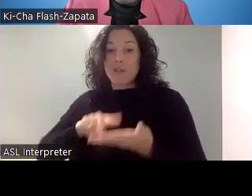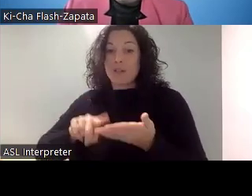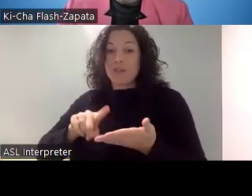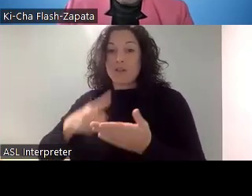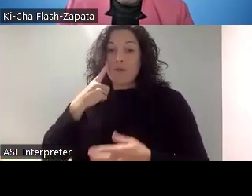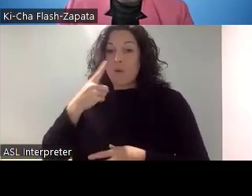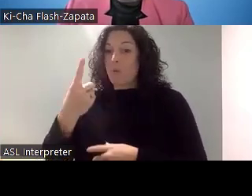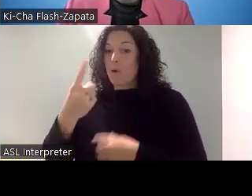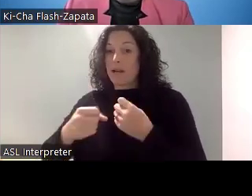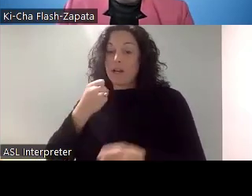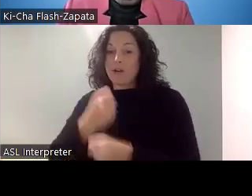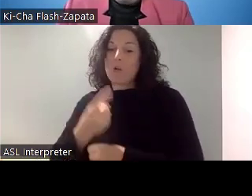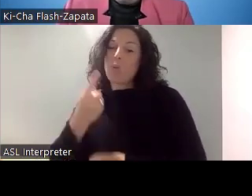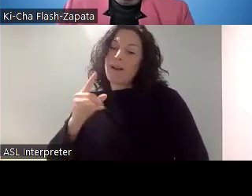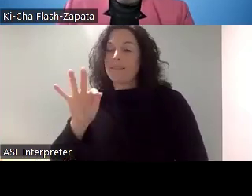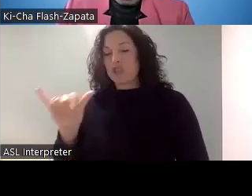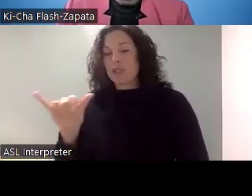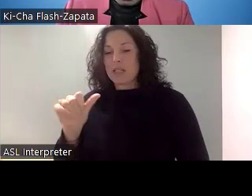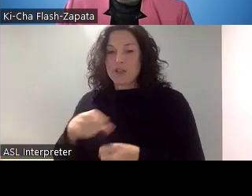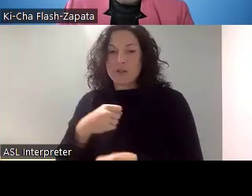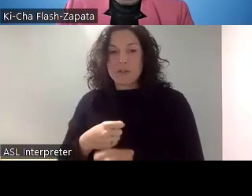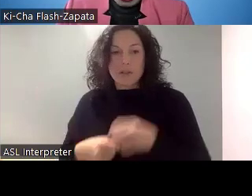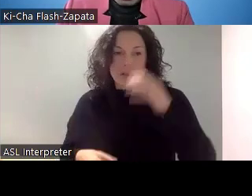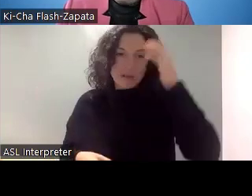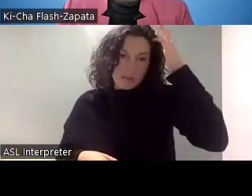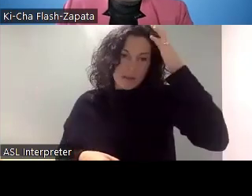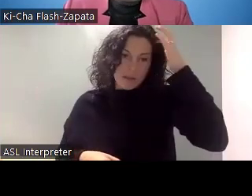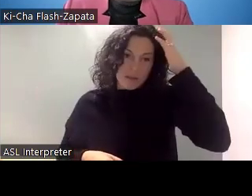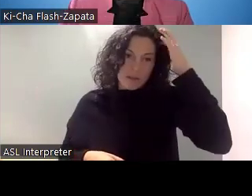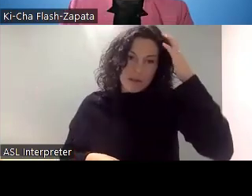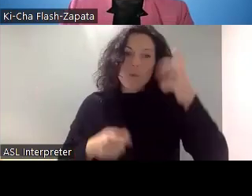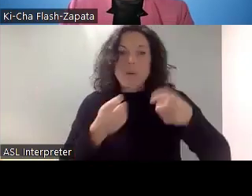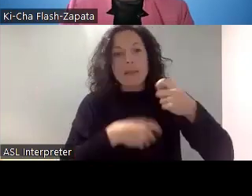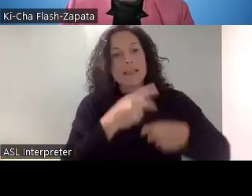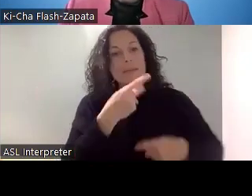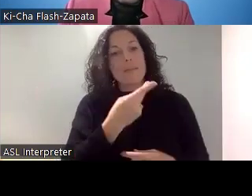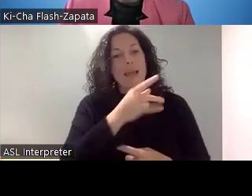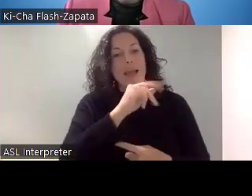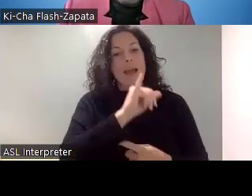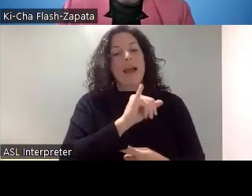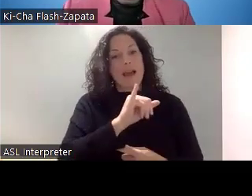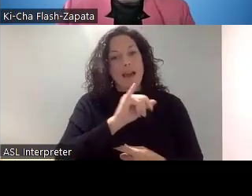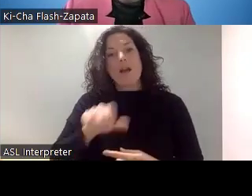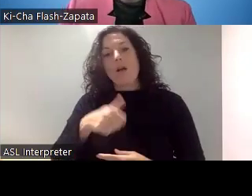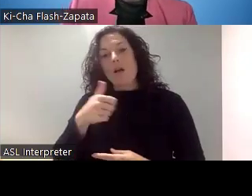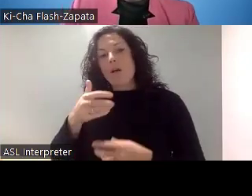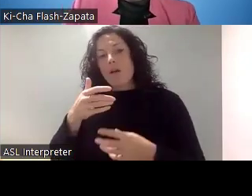1 fiscal year; replacing Person A as PI and Senior/Key Personnel on NIH-funded grants;